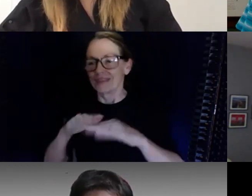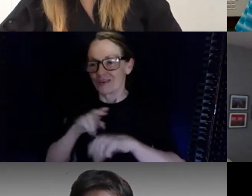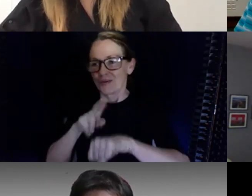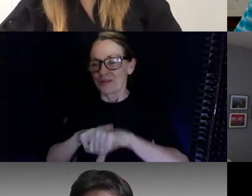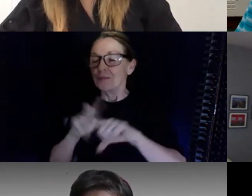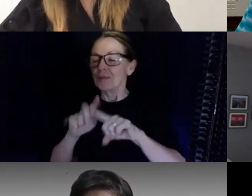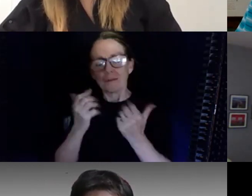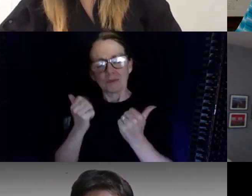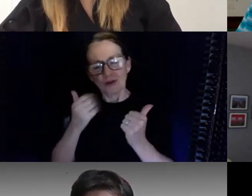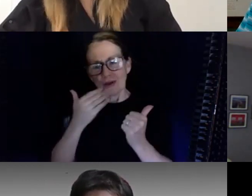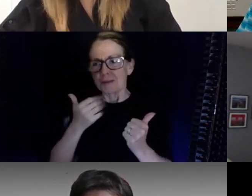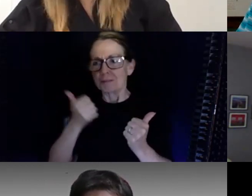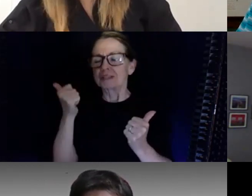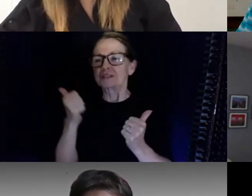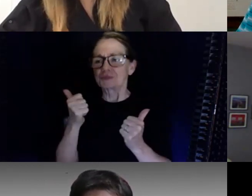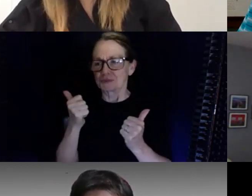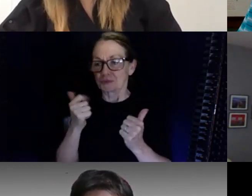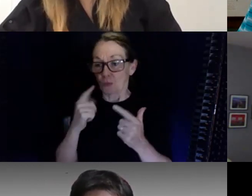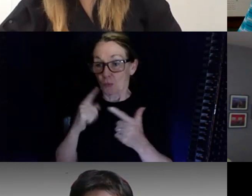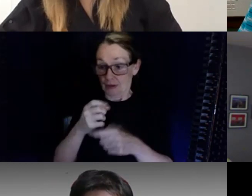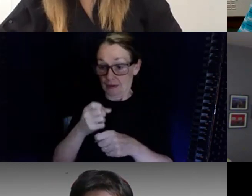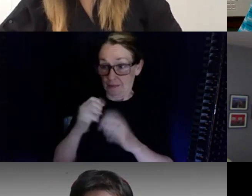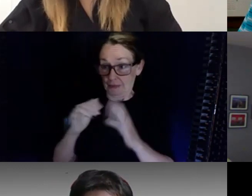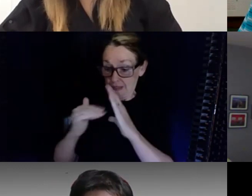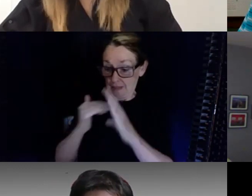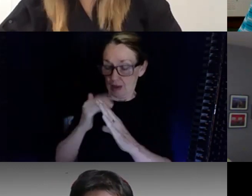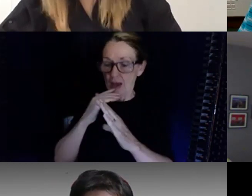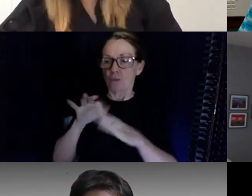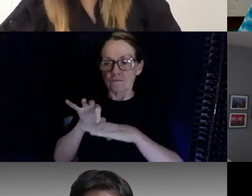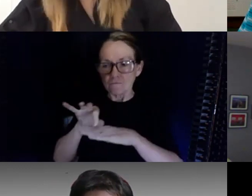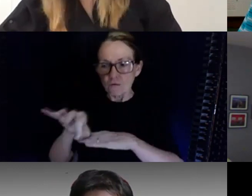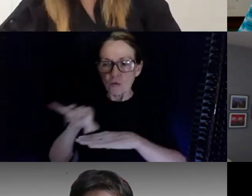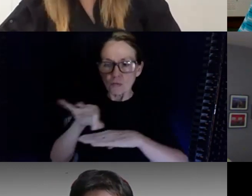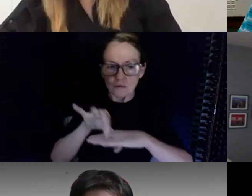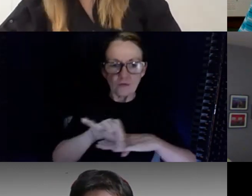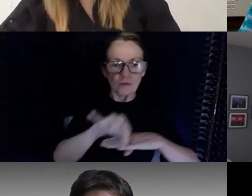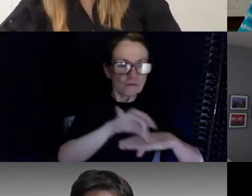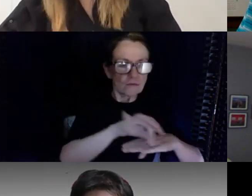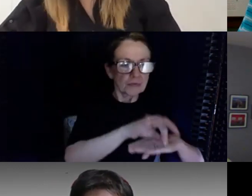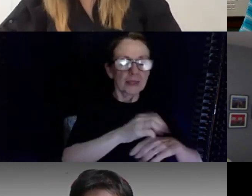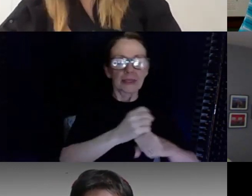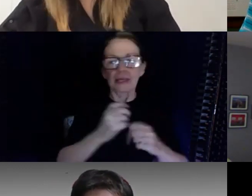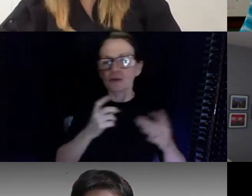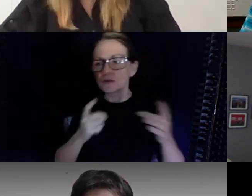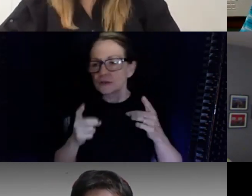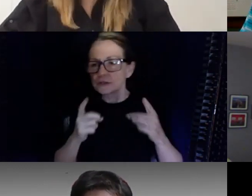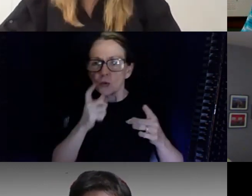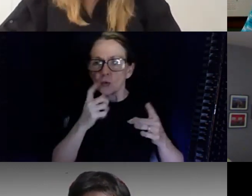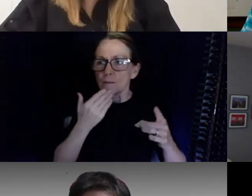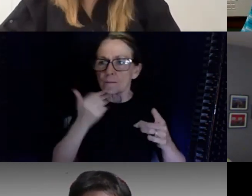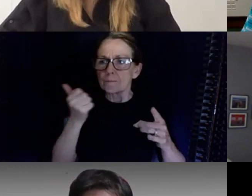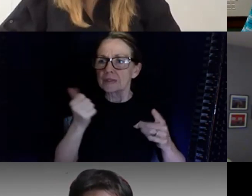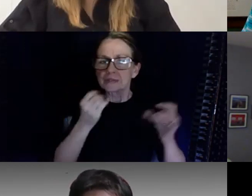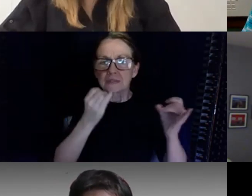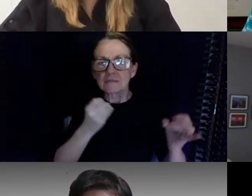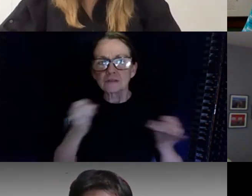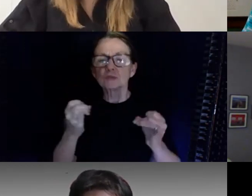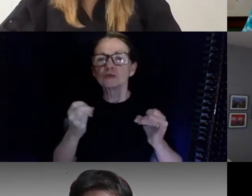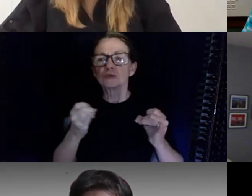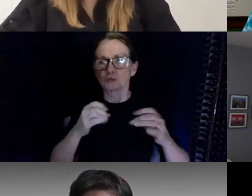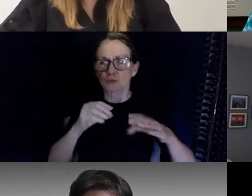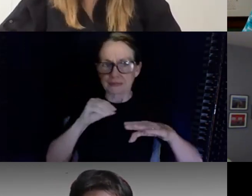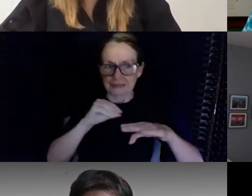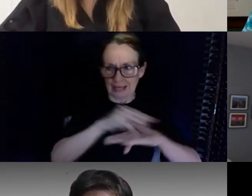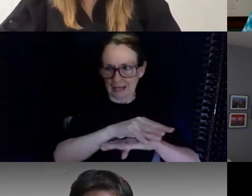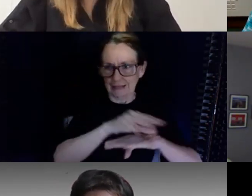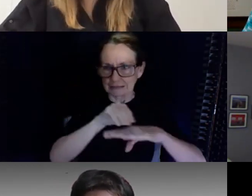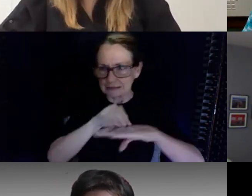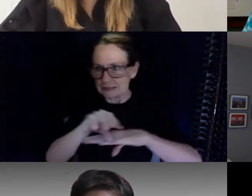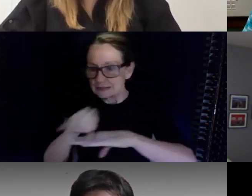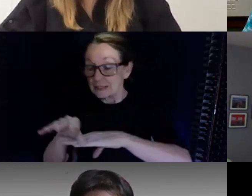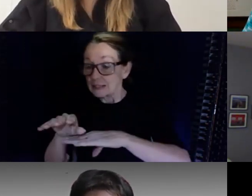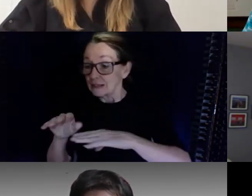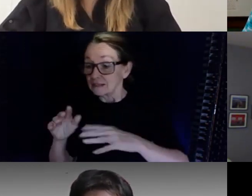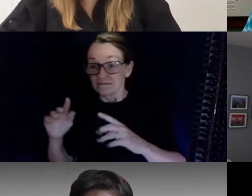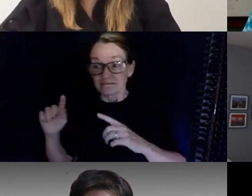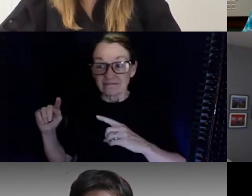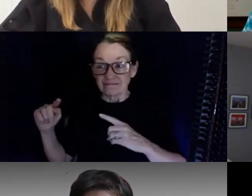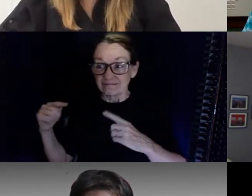I'M NOT SAYING THAT HE'S NOT GOING TO, BUT RIGHT NOW WE DO NOT HAVE THE ACCESS AS WE DID BEFORE SINCE, AGAIN, WE'RE JUST A LITTLE BIT BUSY.